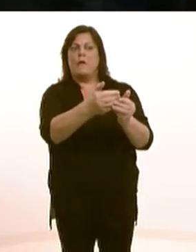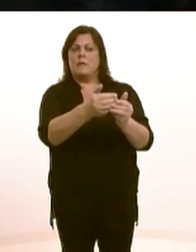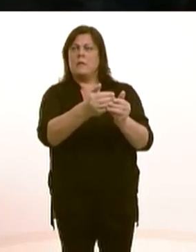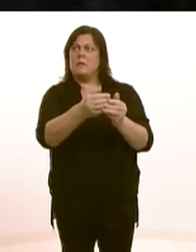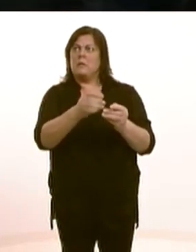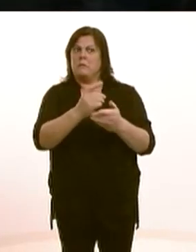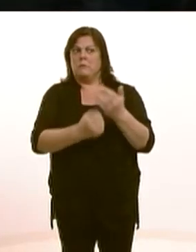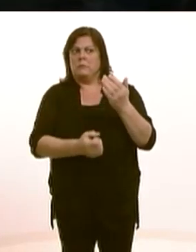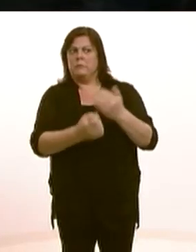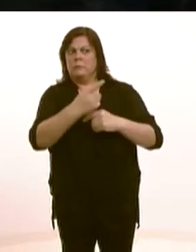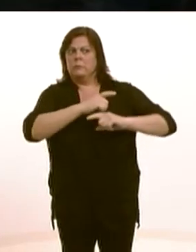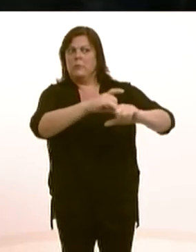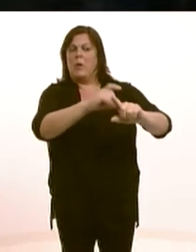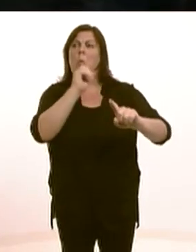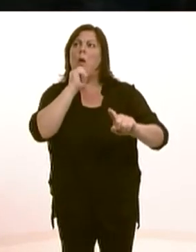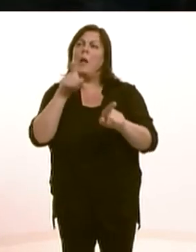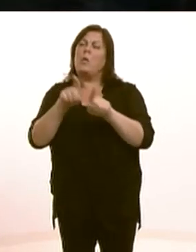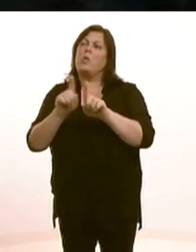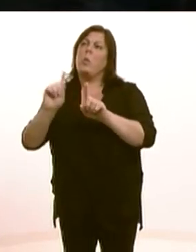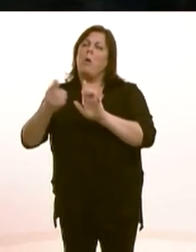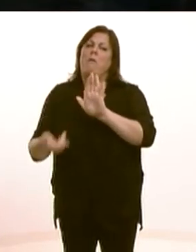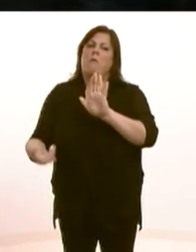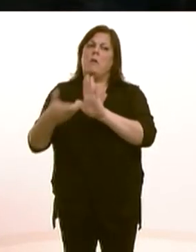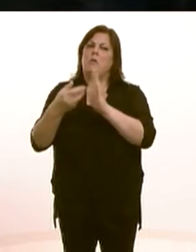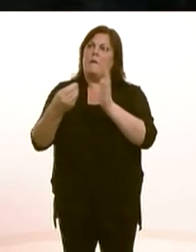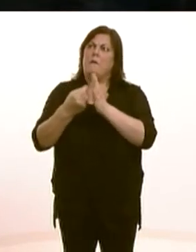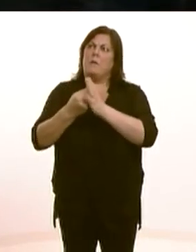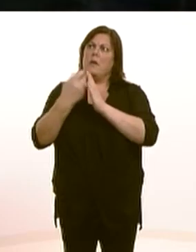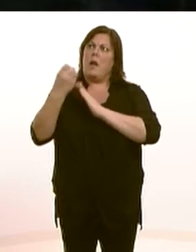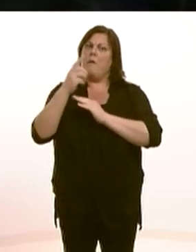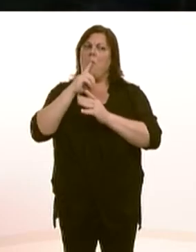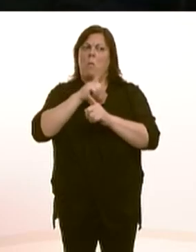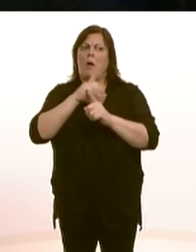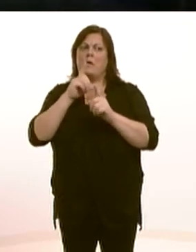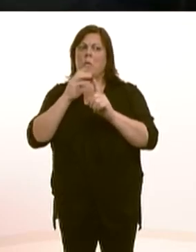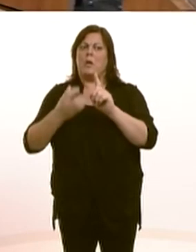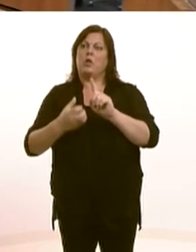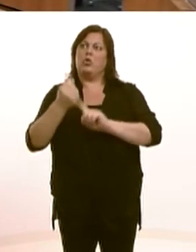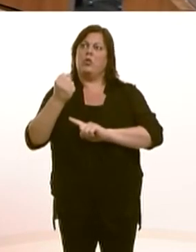what additional funding will be available to achieve the Welsh Governmentís five-point plan?